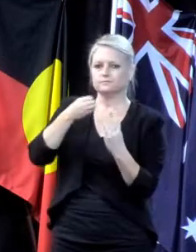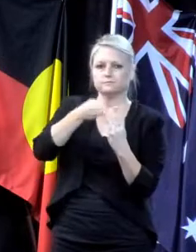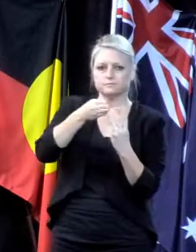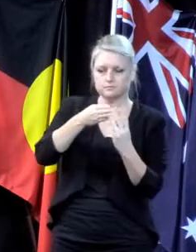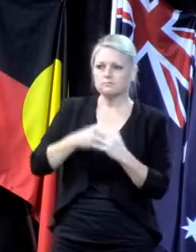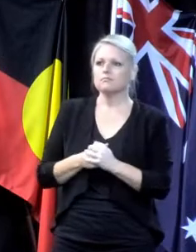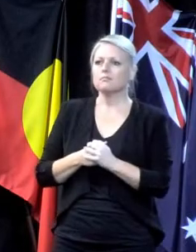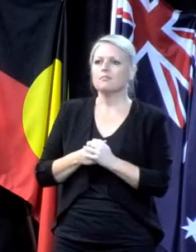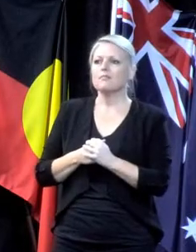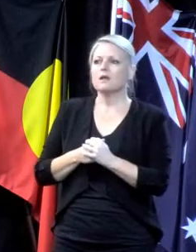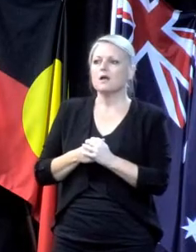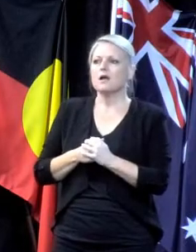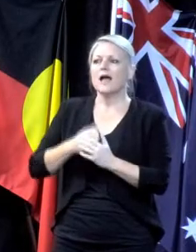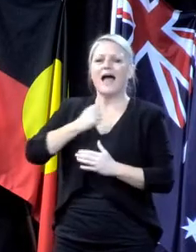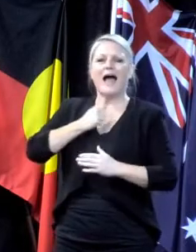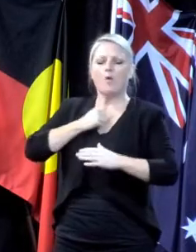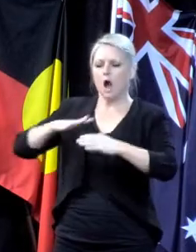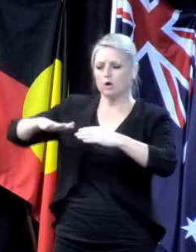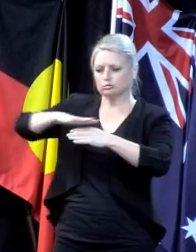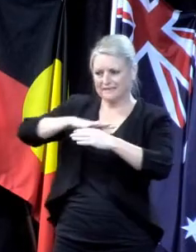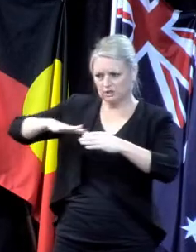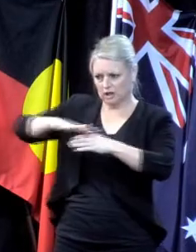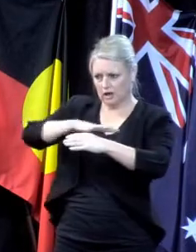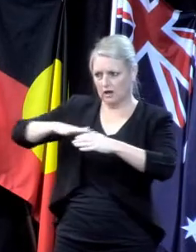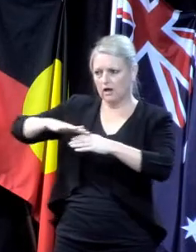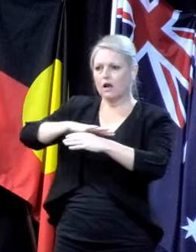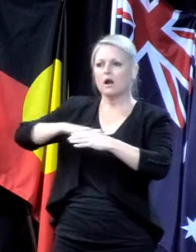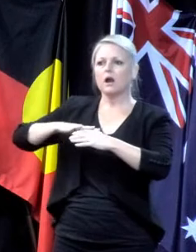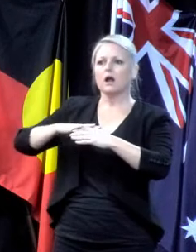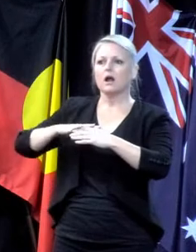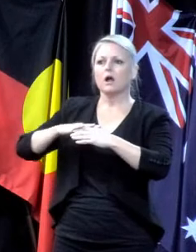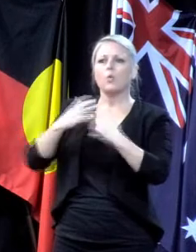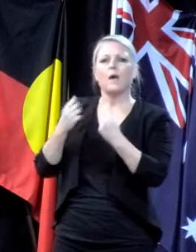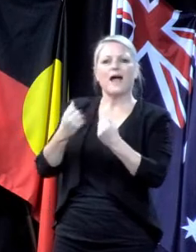Specifically, I think, in our region, it's the delivery of some inclusive education forums